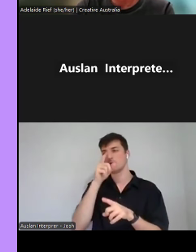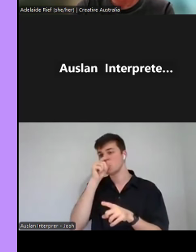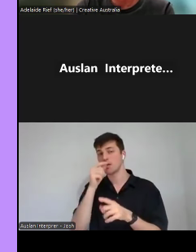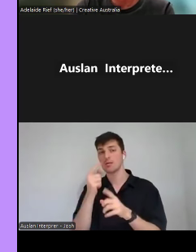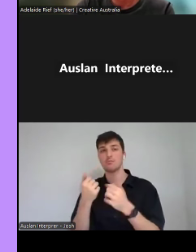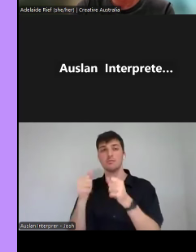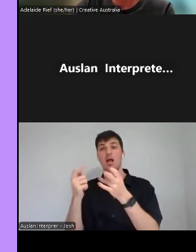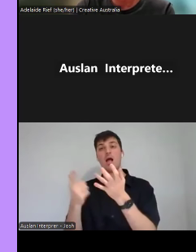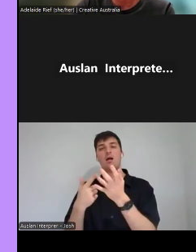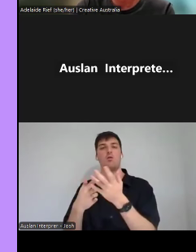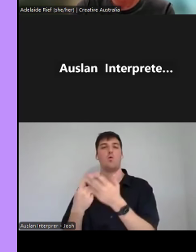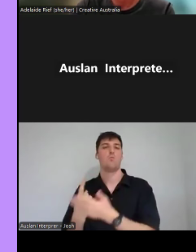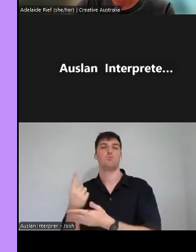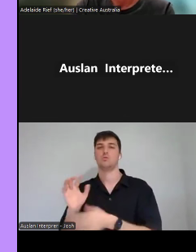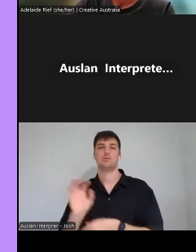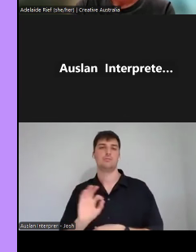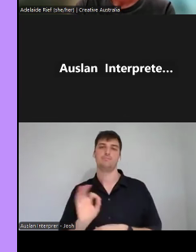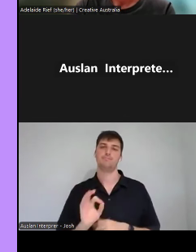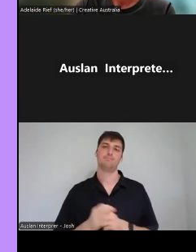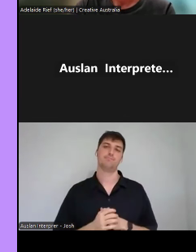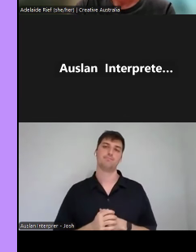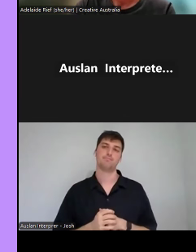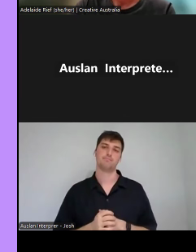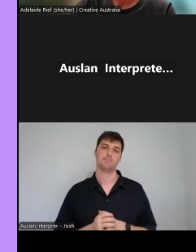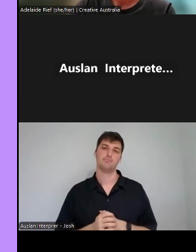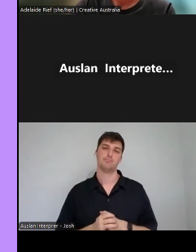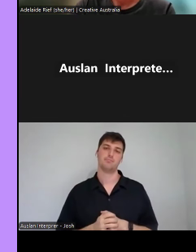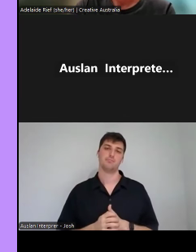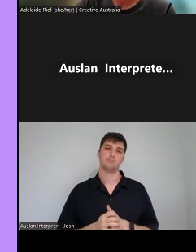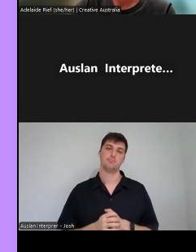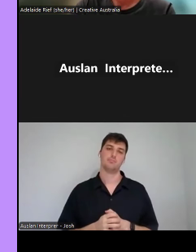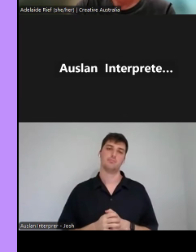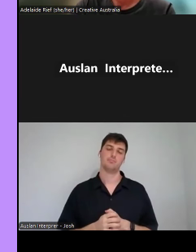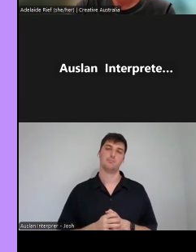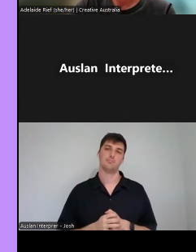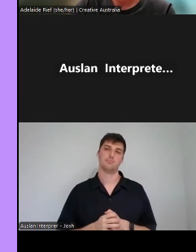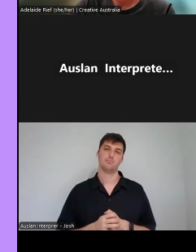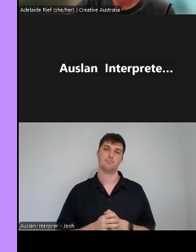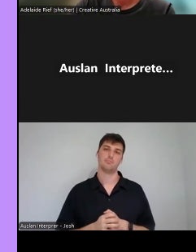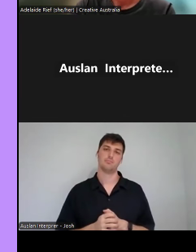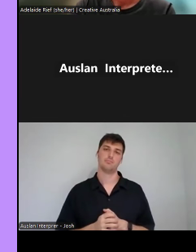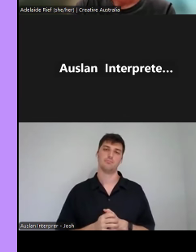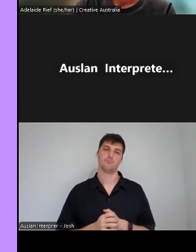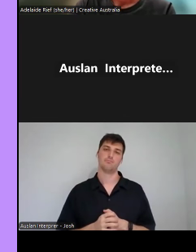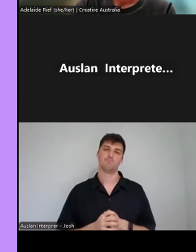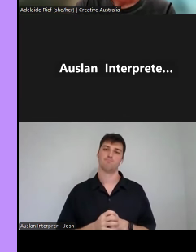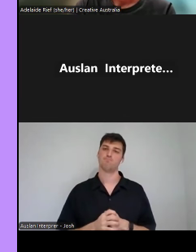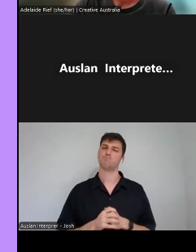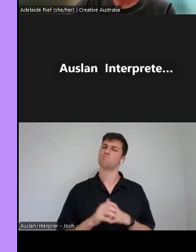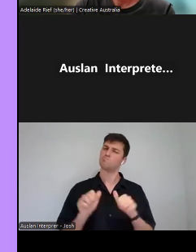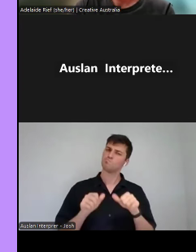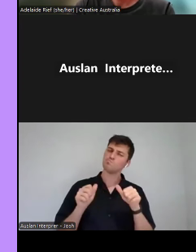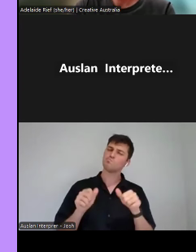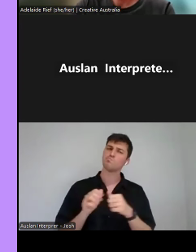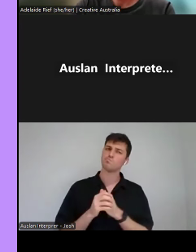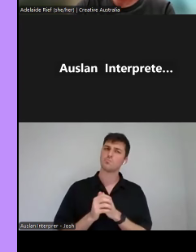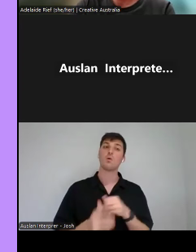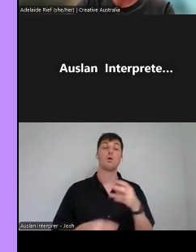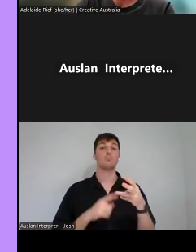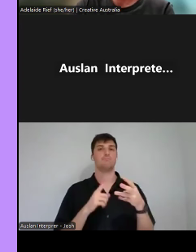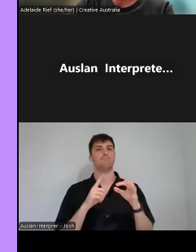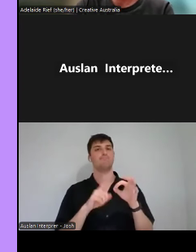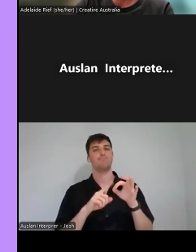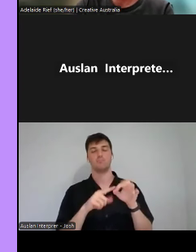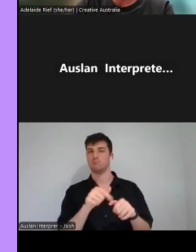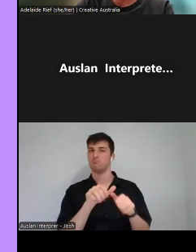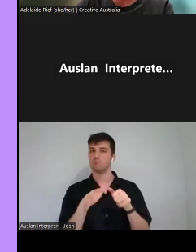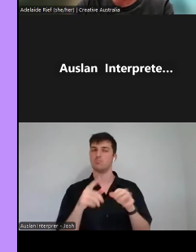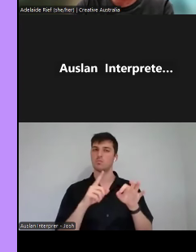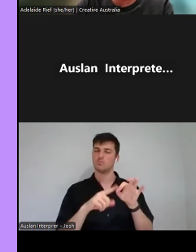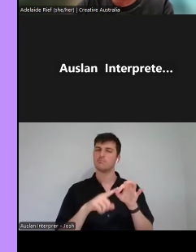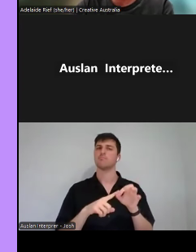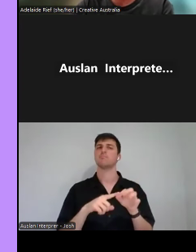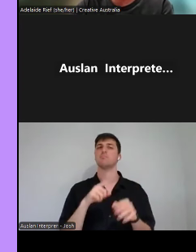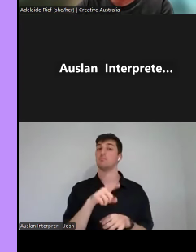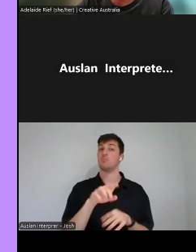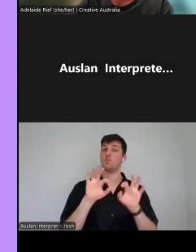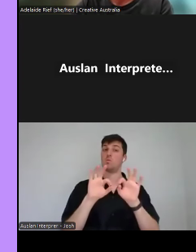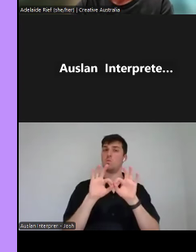opportunities. And another a really great question here. So for the organisations fund,